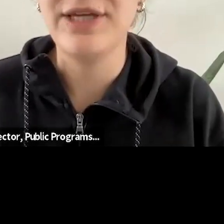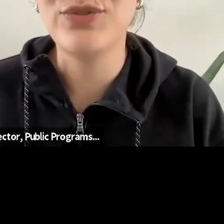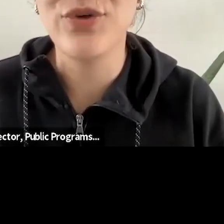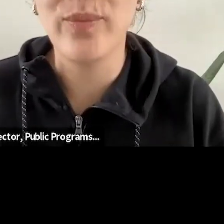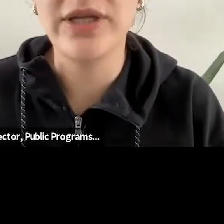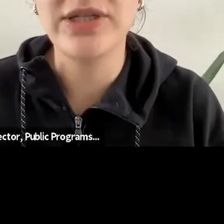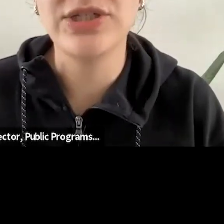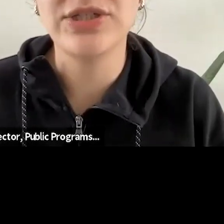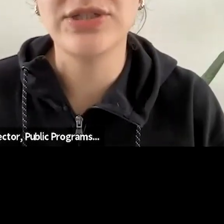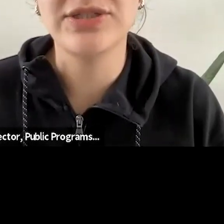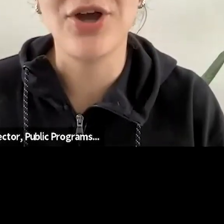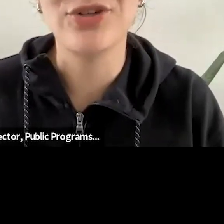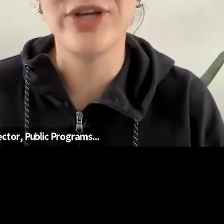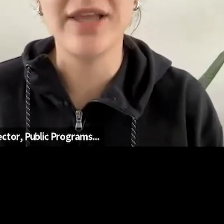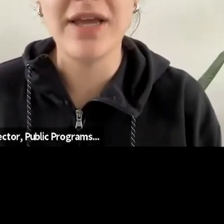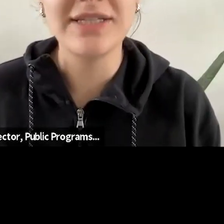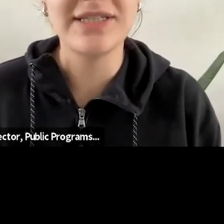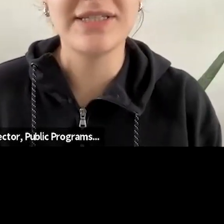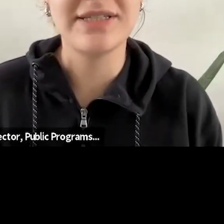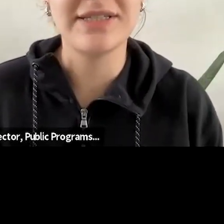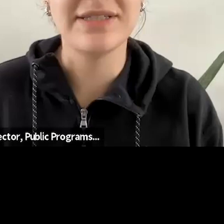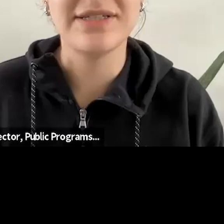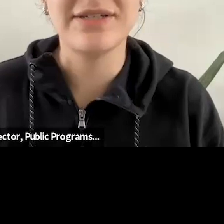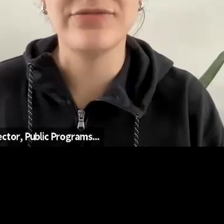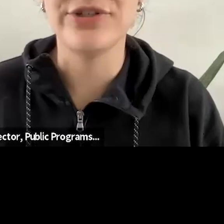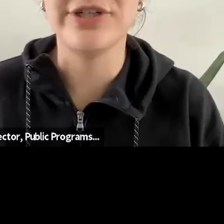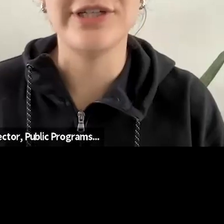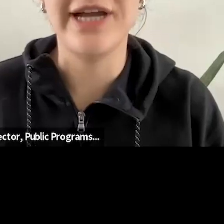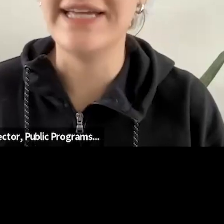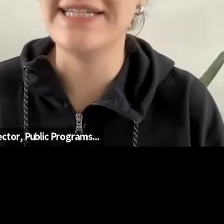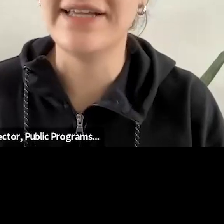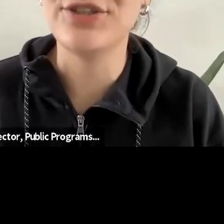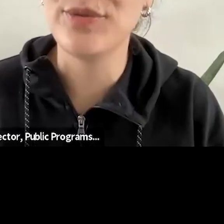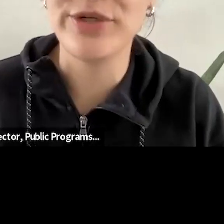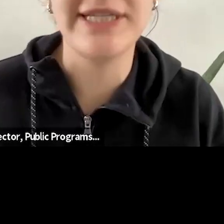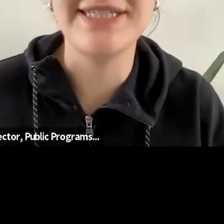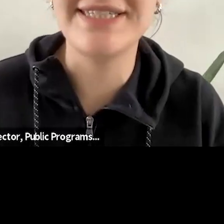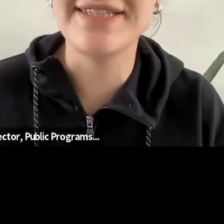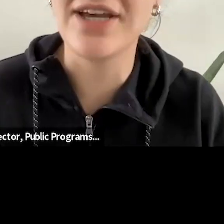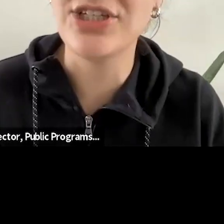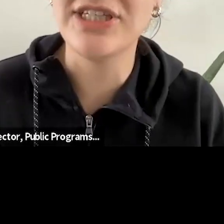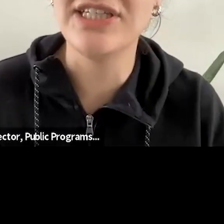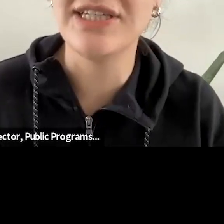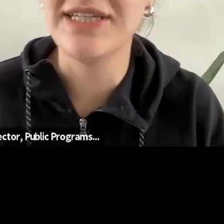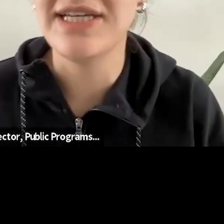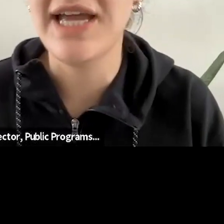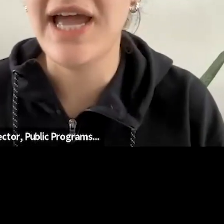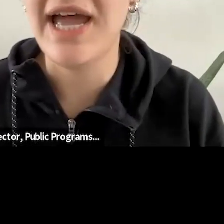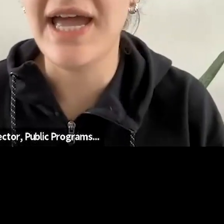Thank you so much, Andrea Lust, for ASL interpreting this discussion.